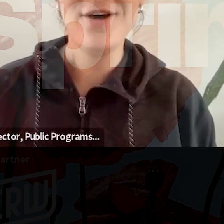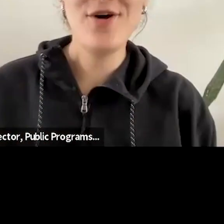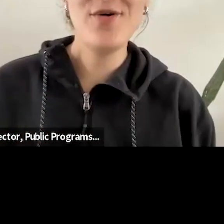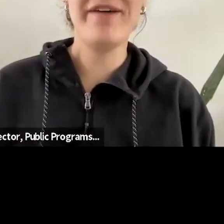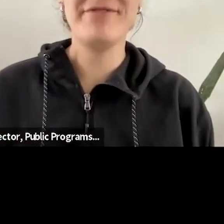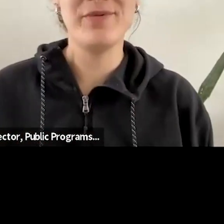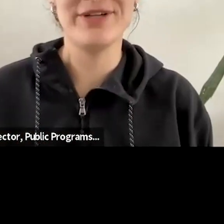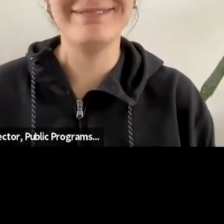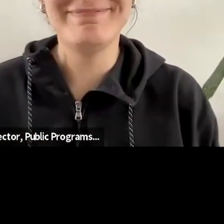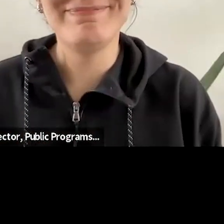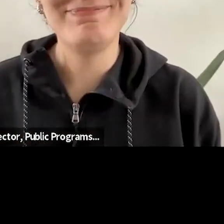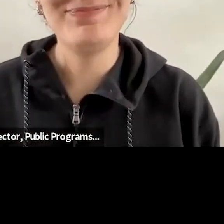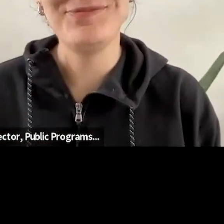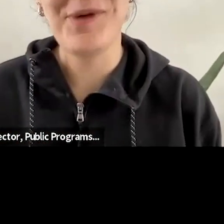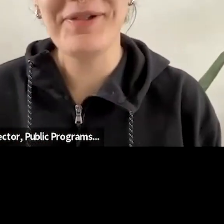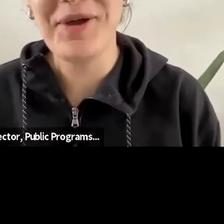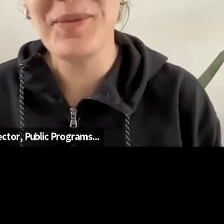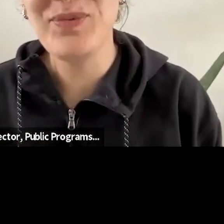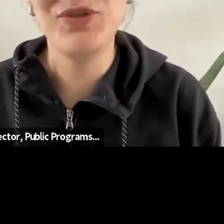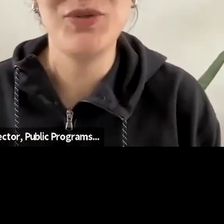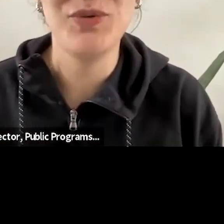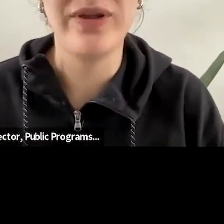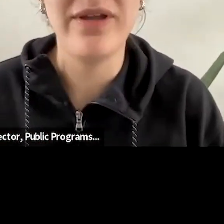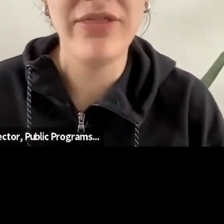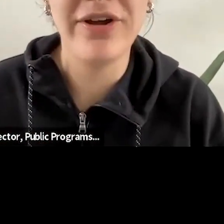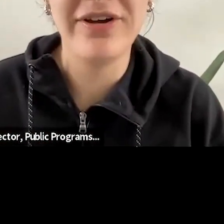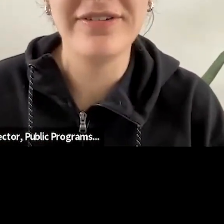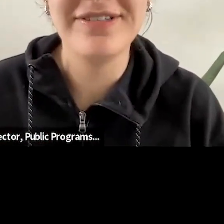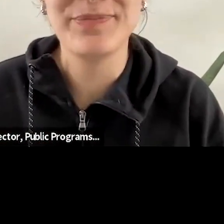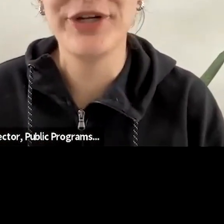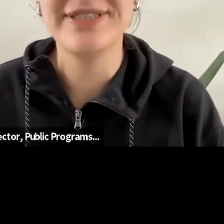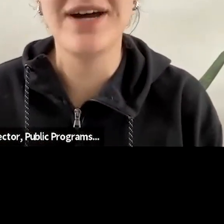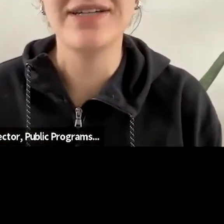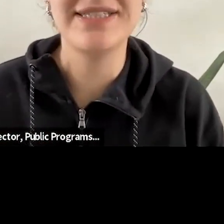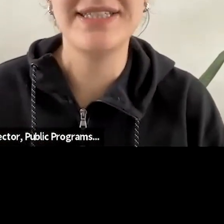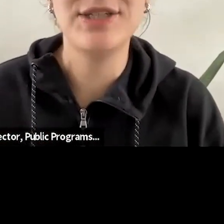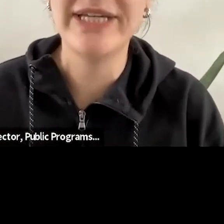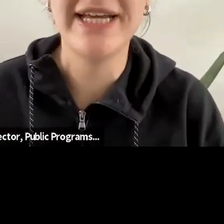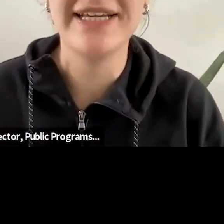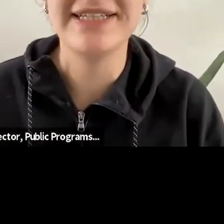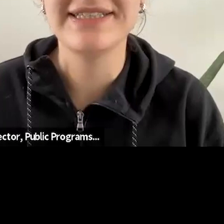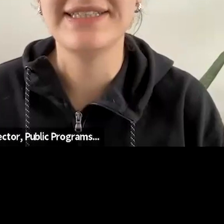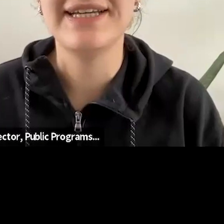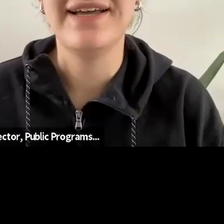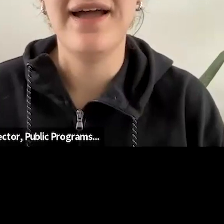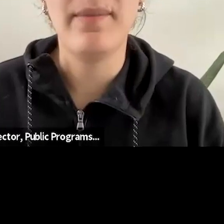Hello, everyone. Welcome to another SpringDocs Q&A.